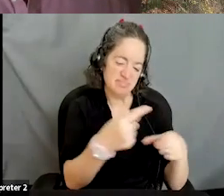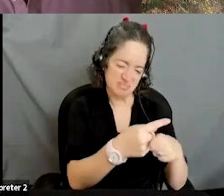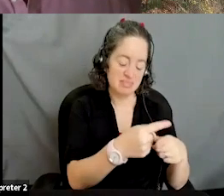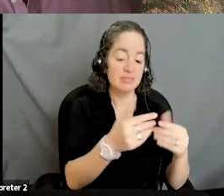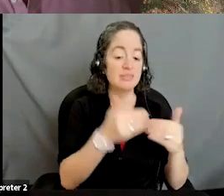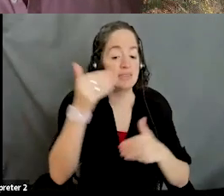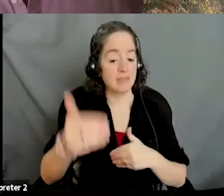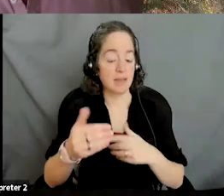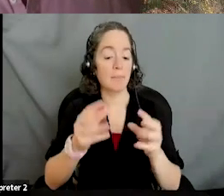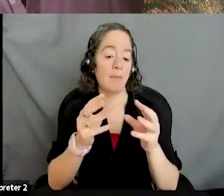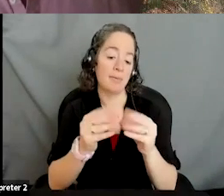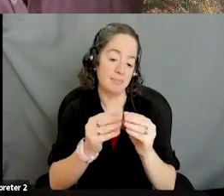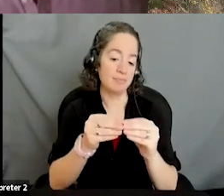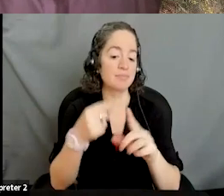sign language interpretation next month.